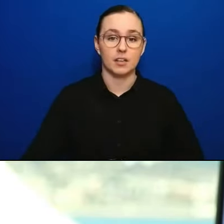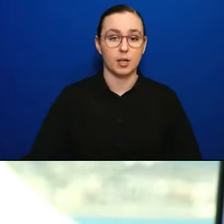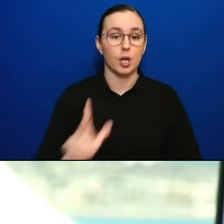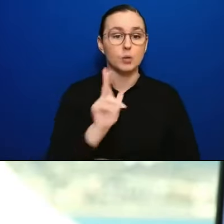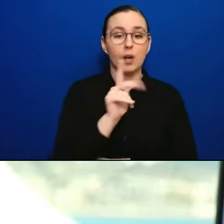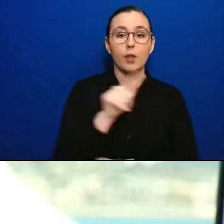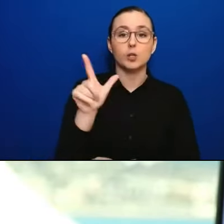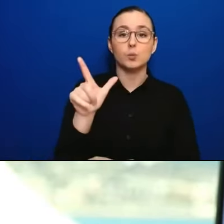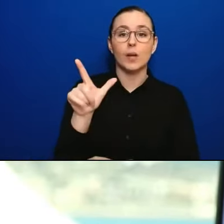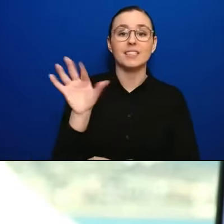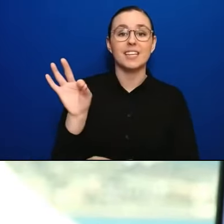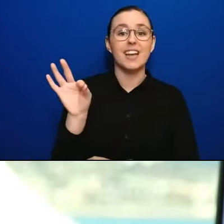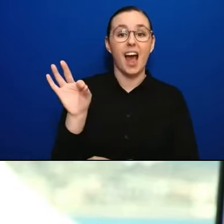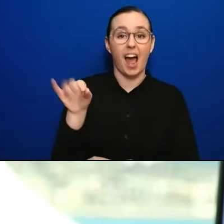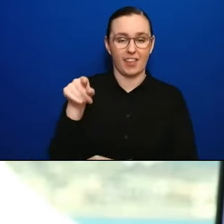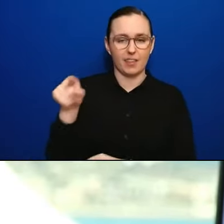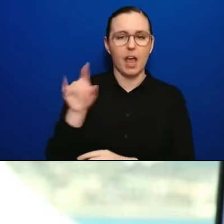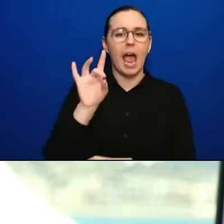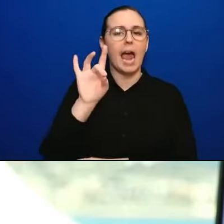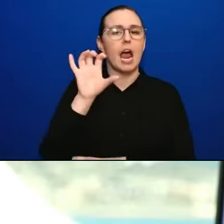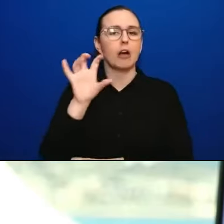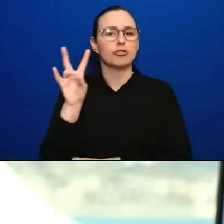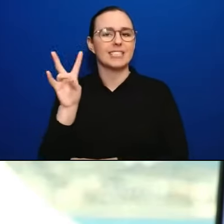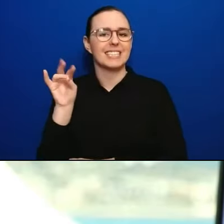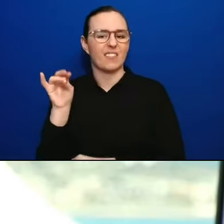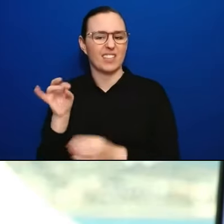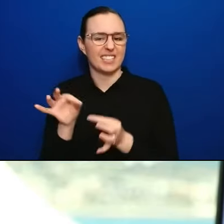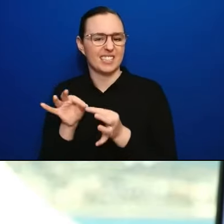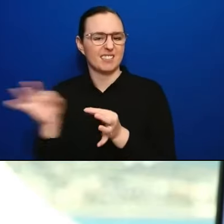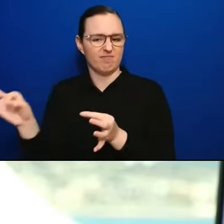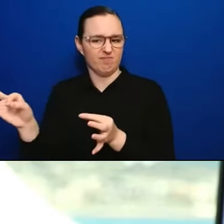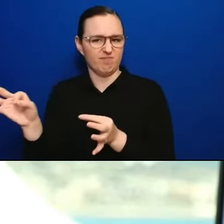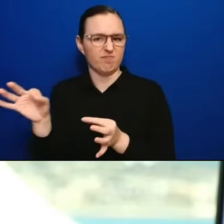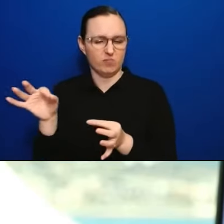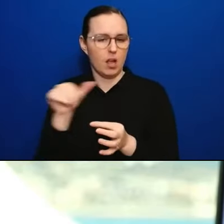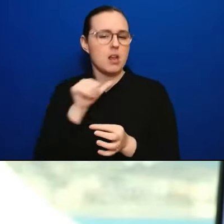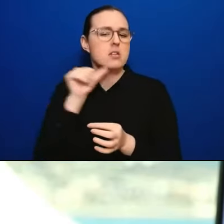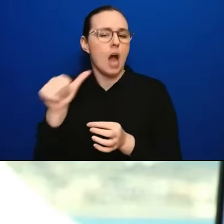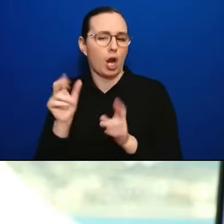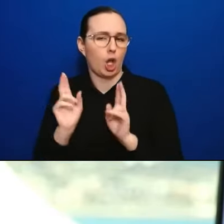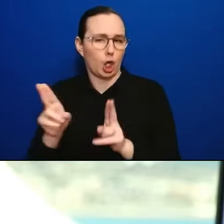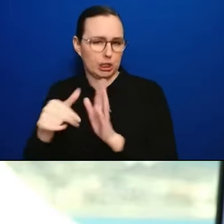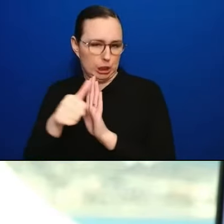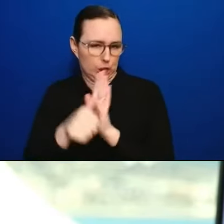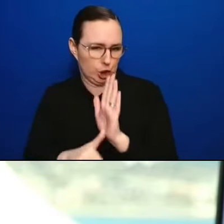that week from January 23rd to